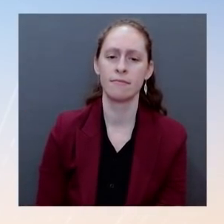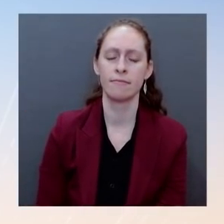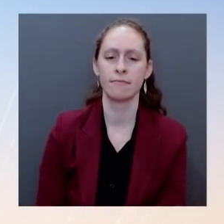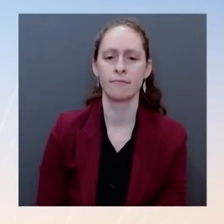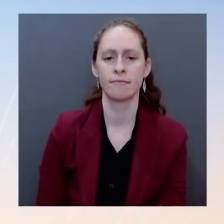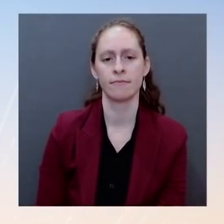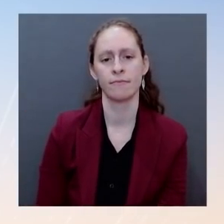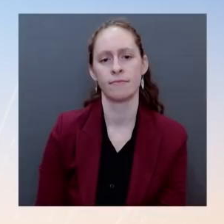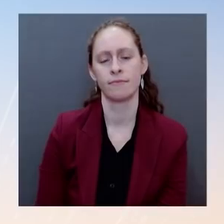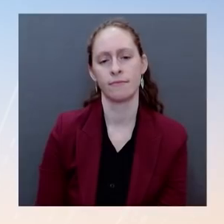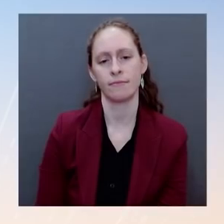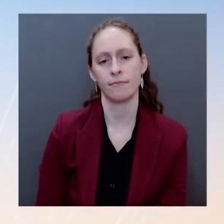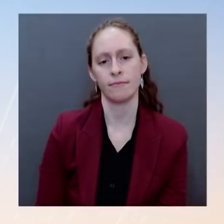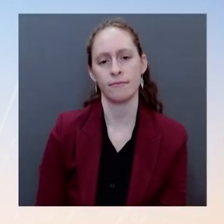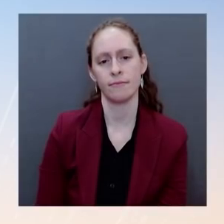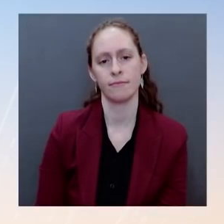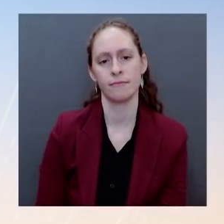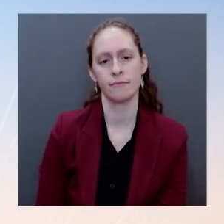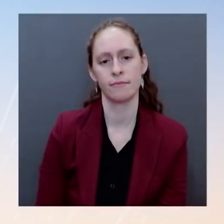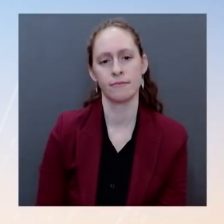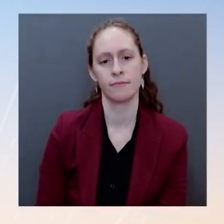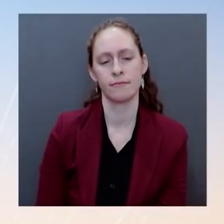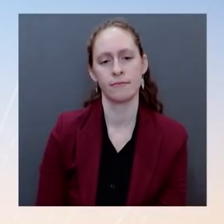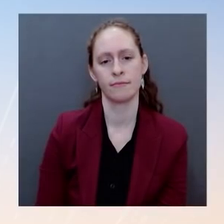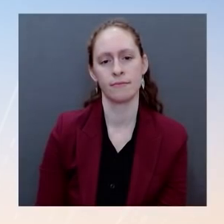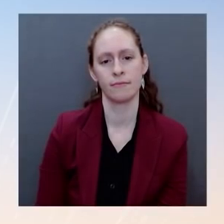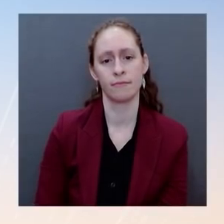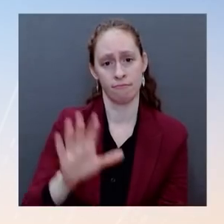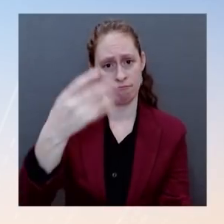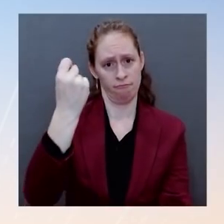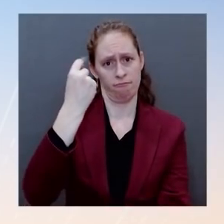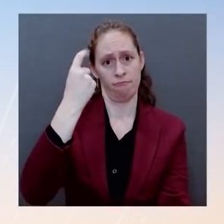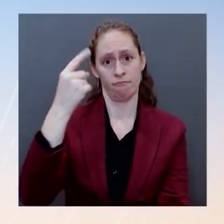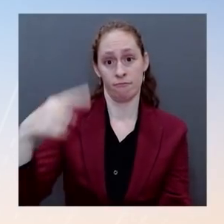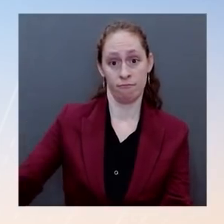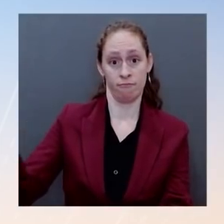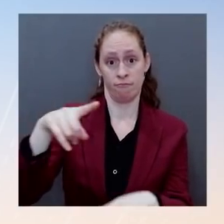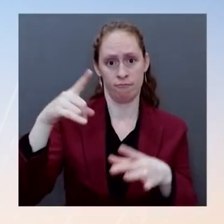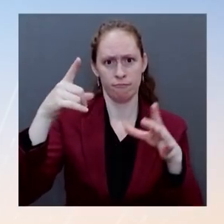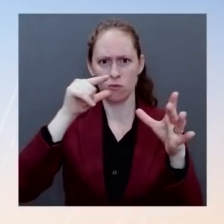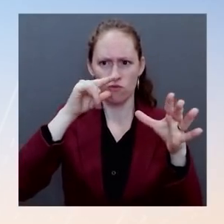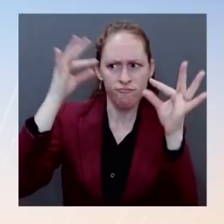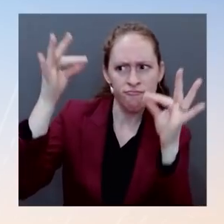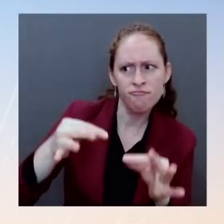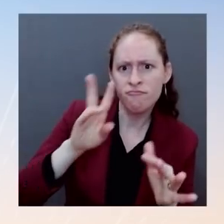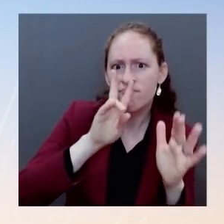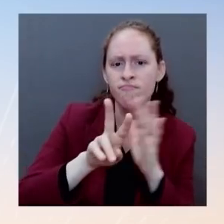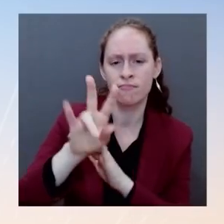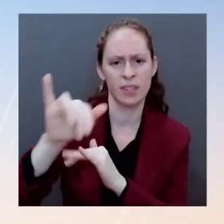And that's consistent with the administration's view. And you have a President and an administration